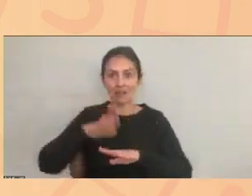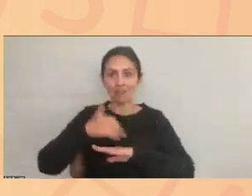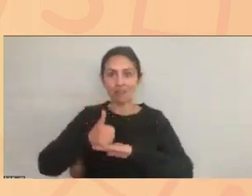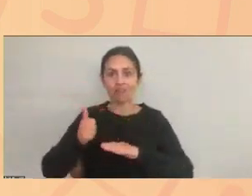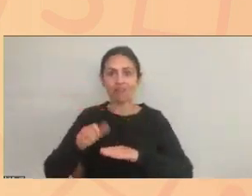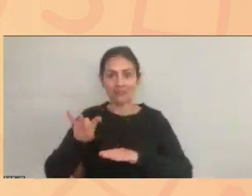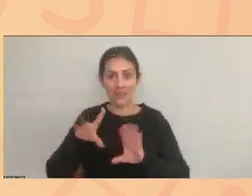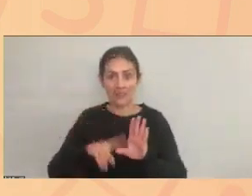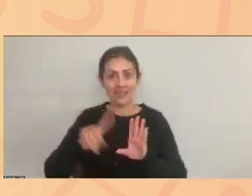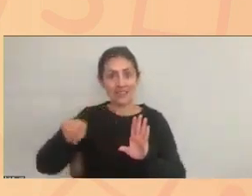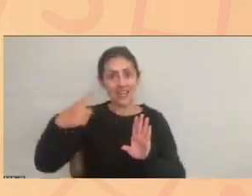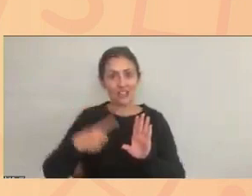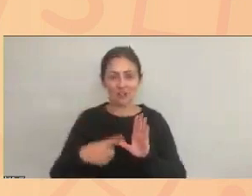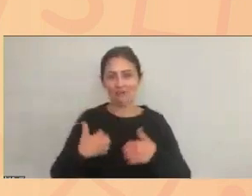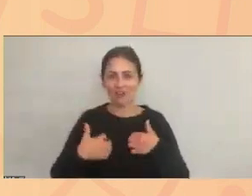so we're all very excited about that.